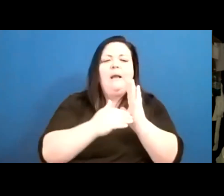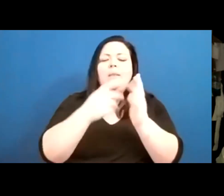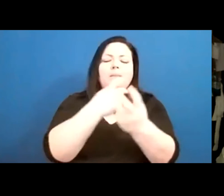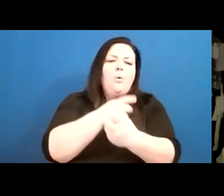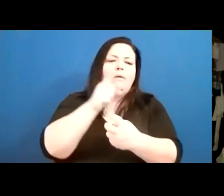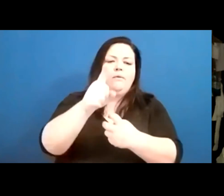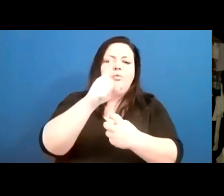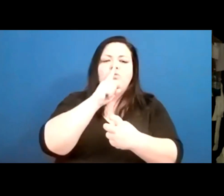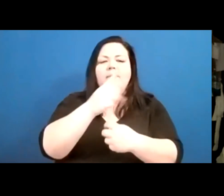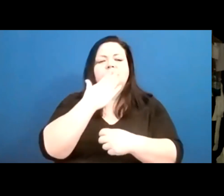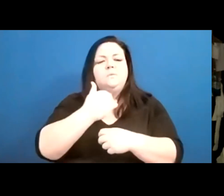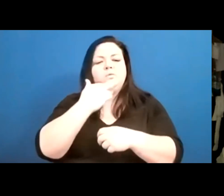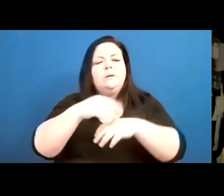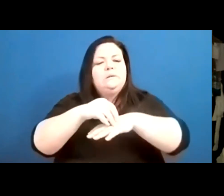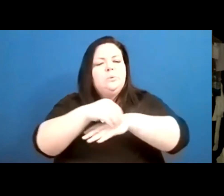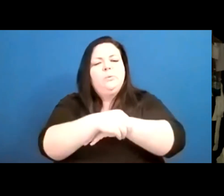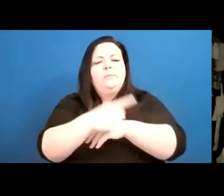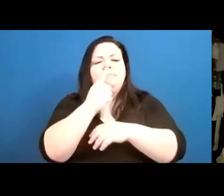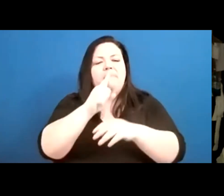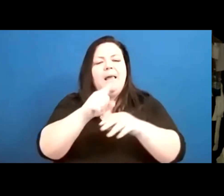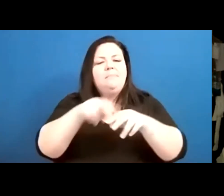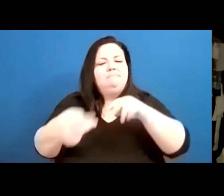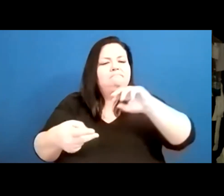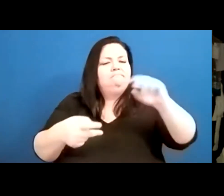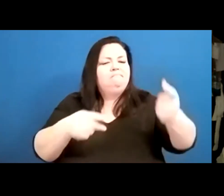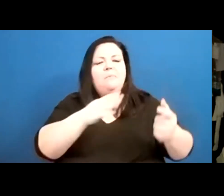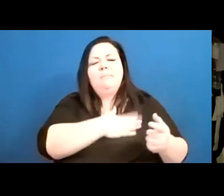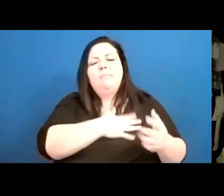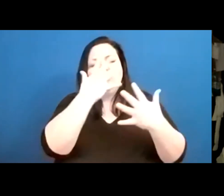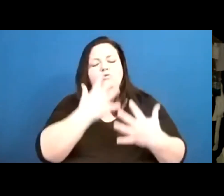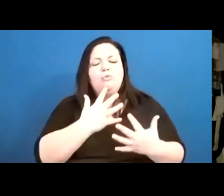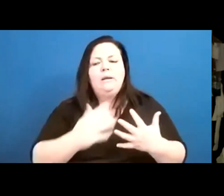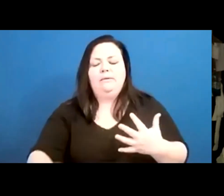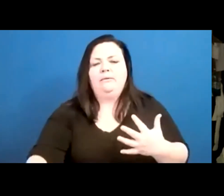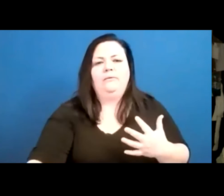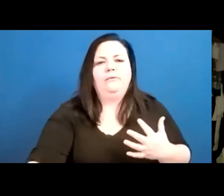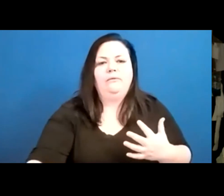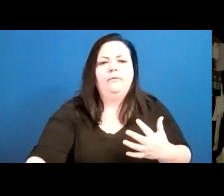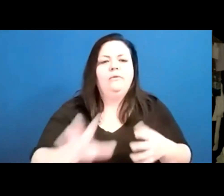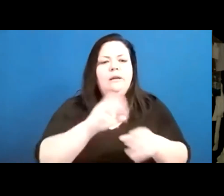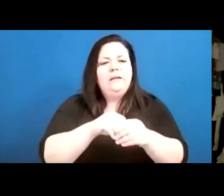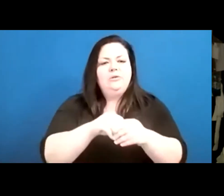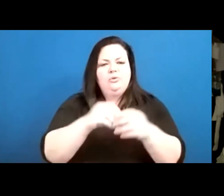folds and layers the/ shedding petals of/ my grief into a/ decayed holo-/ gram—my/ for ever/